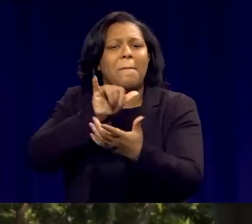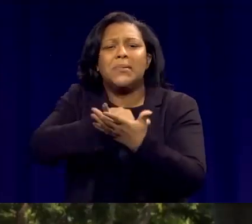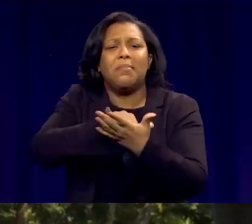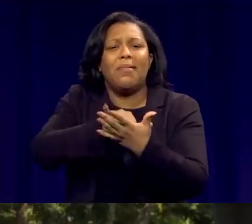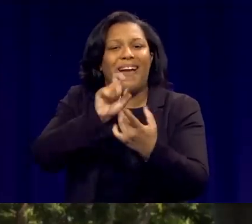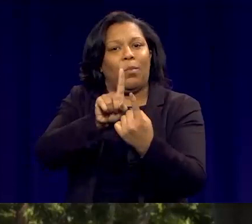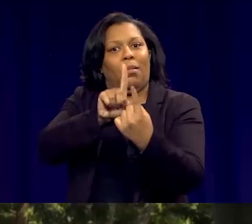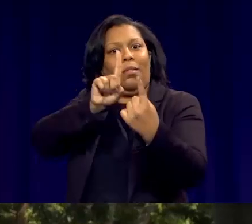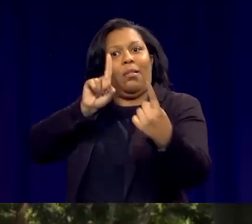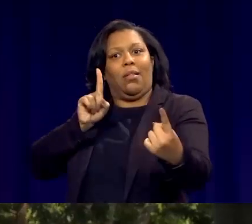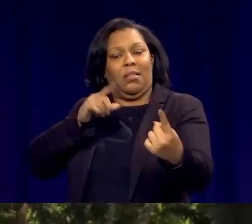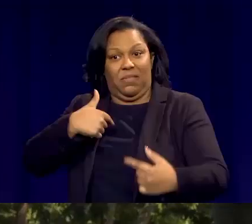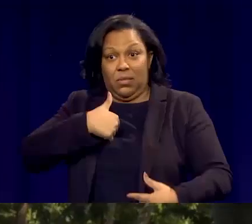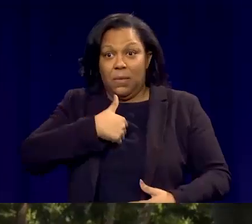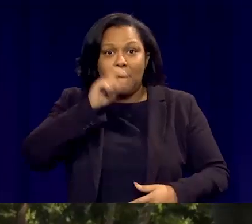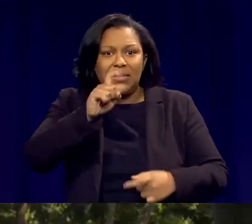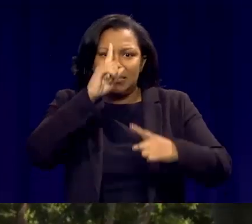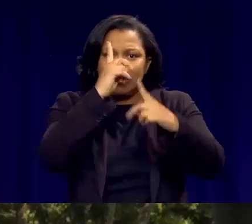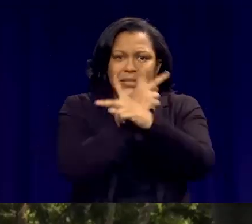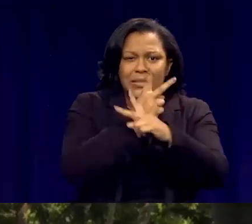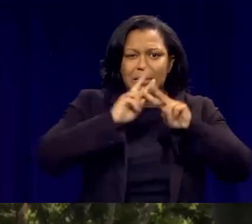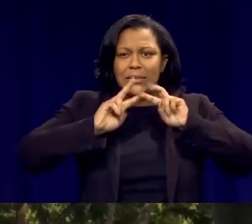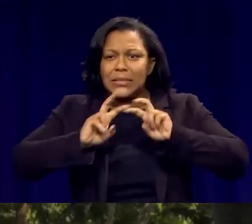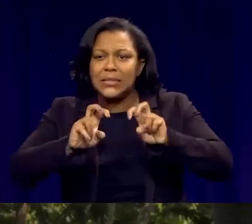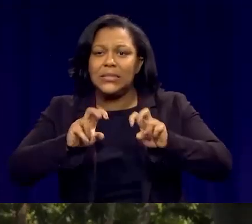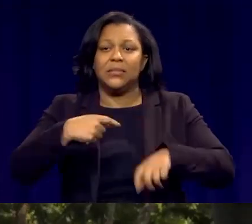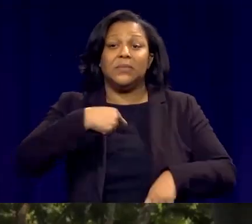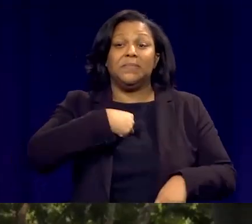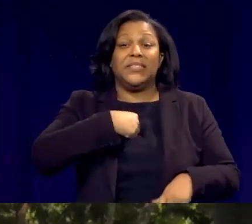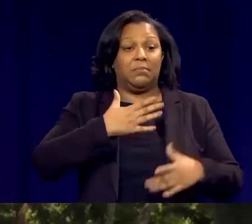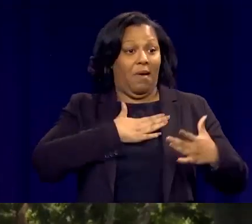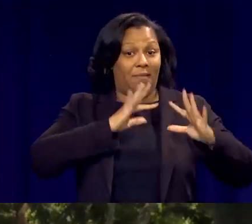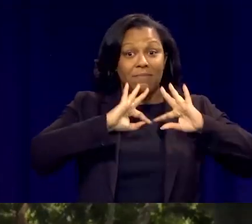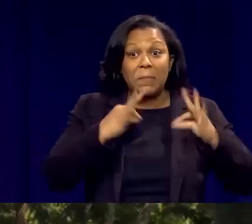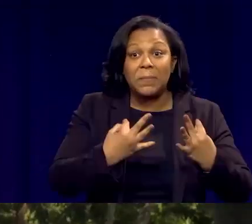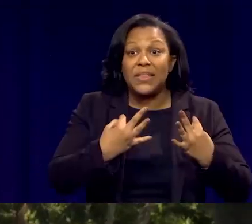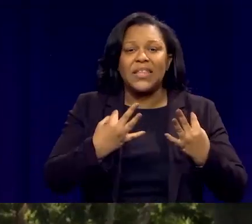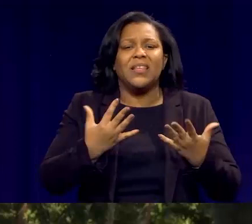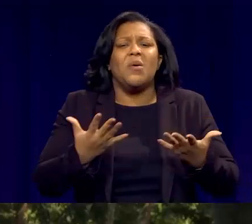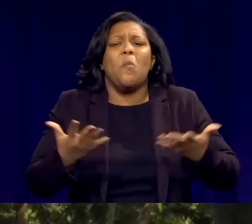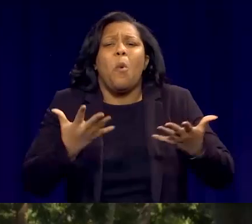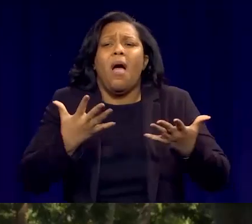And so I basically needed to figure out, me and my family,